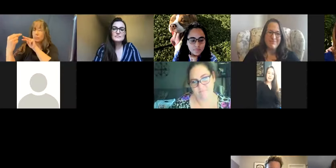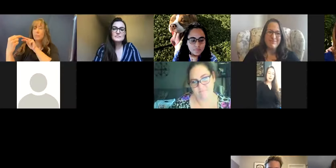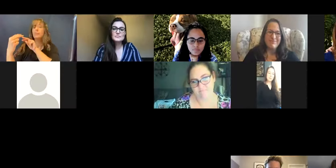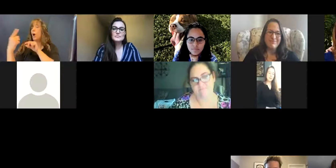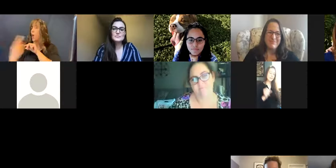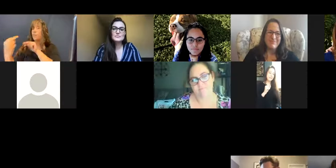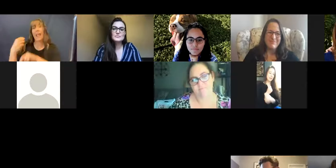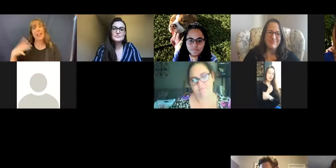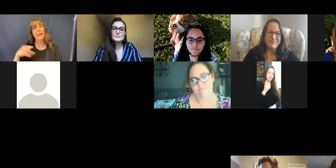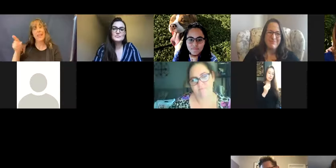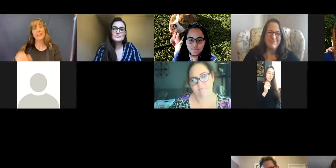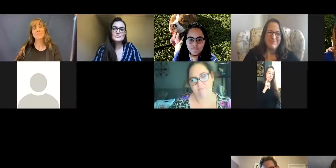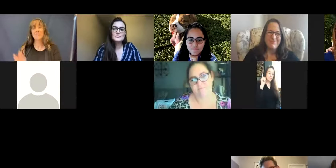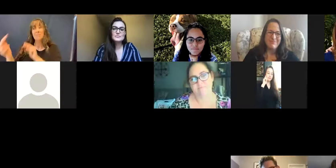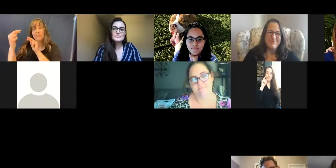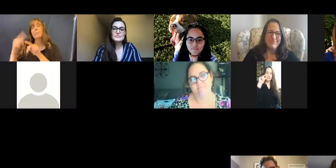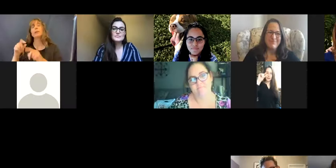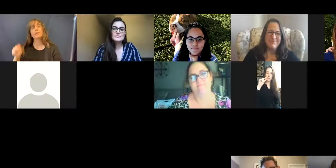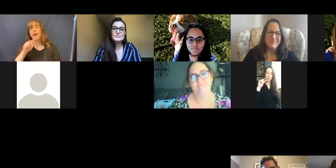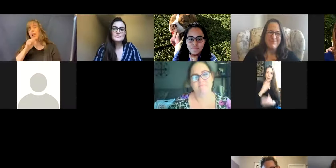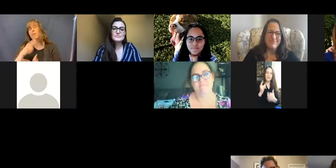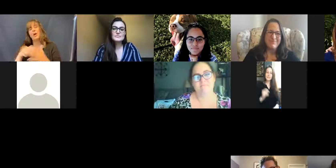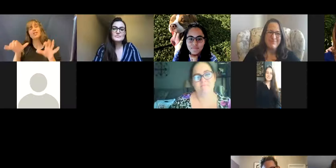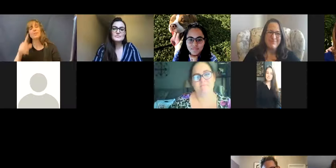I love what I do. And deafness is a very small part of it.